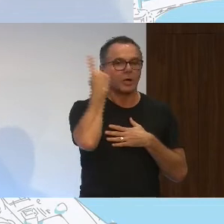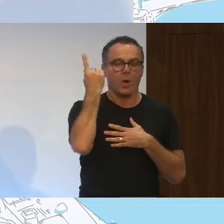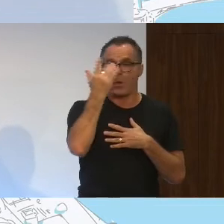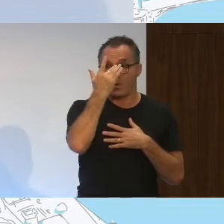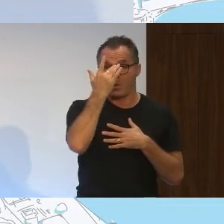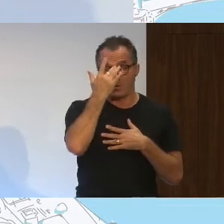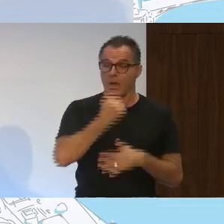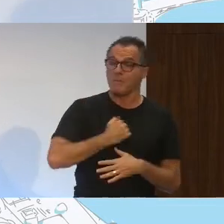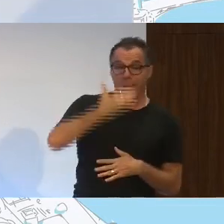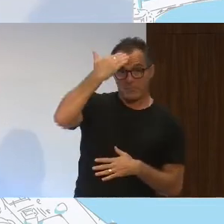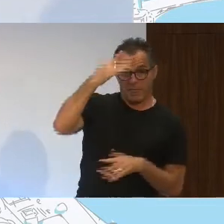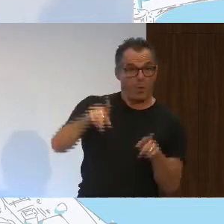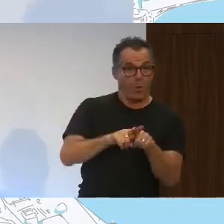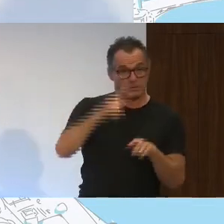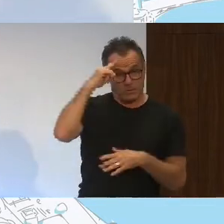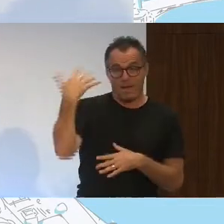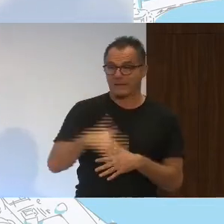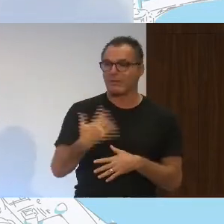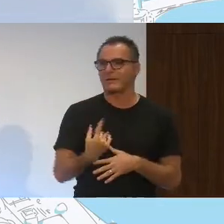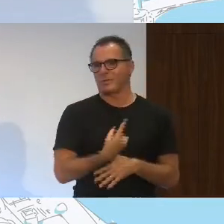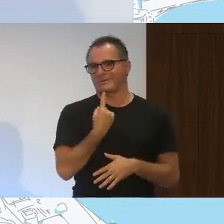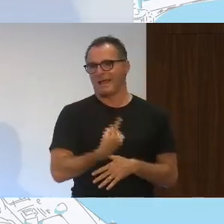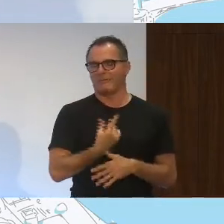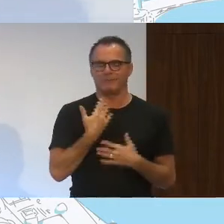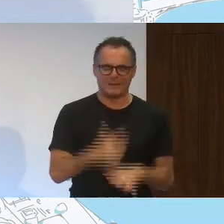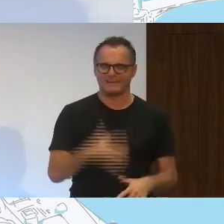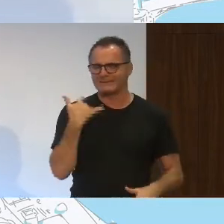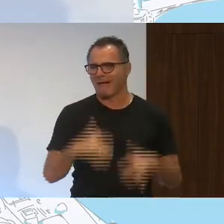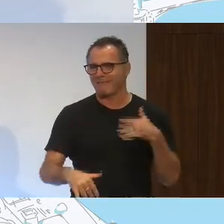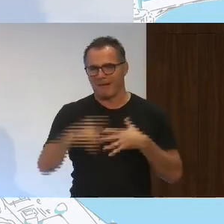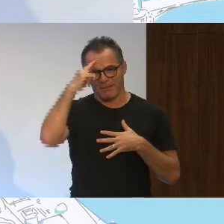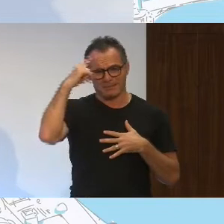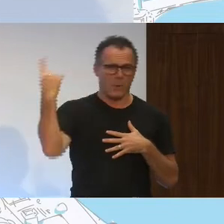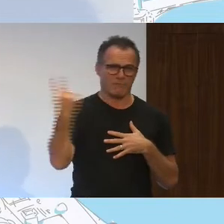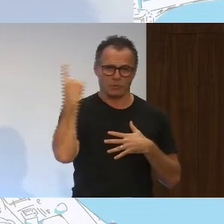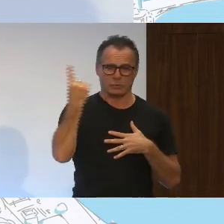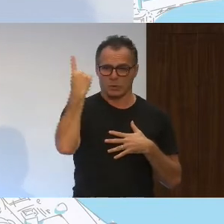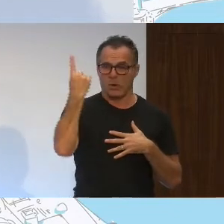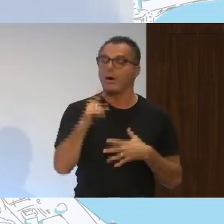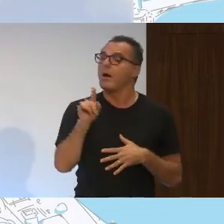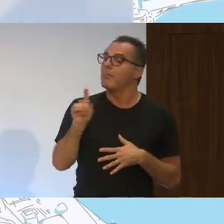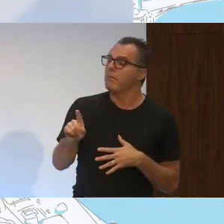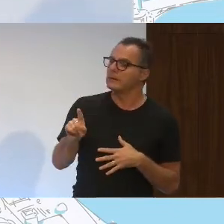who is also migraineur, used to suffer from very badly. But I also want to just describe what happens to me before a migraine